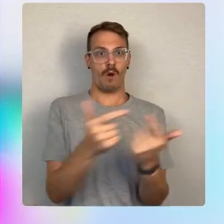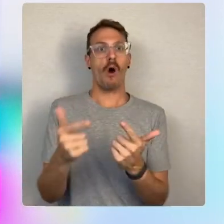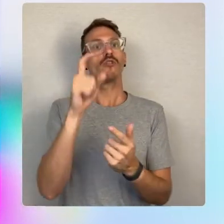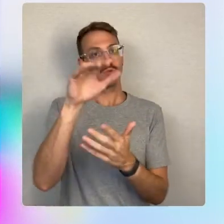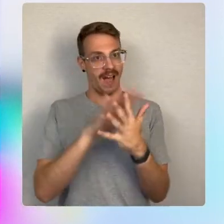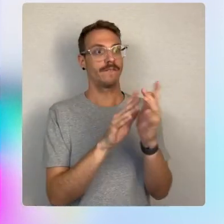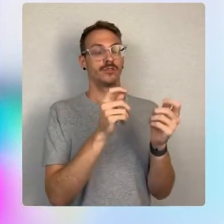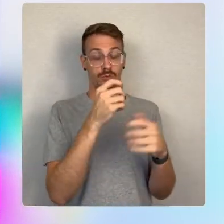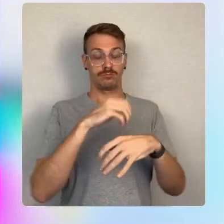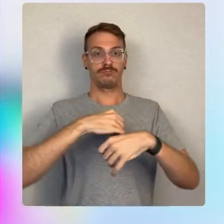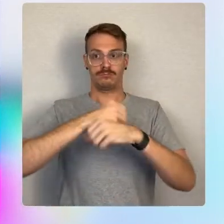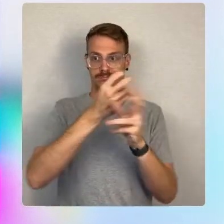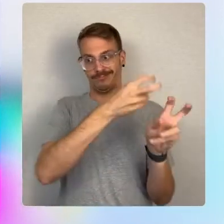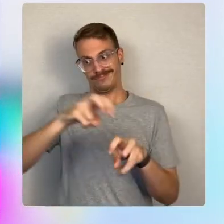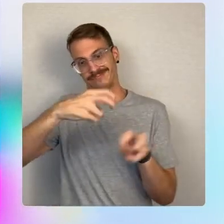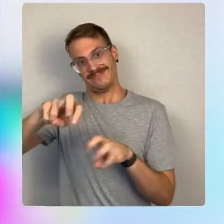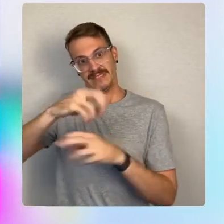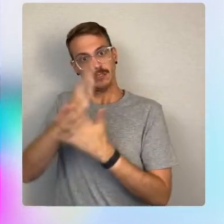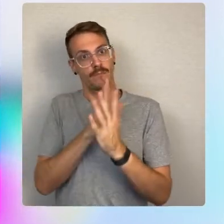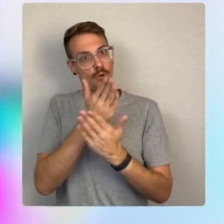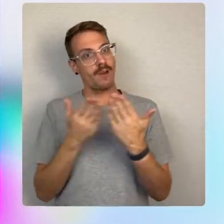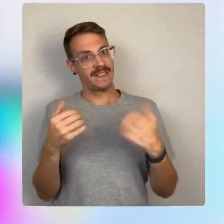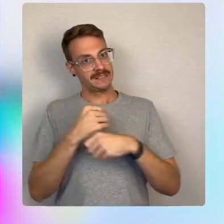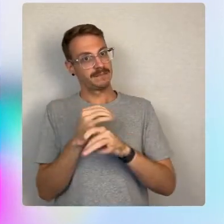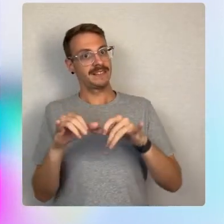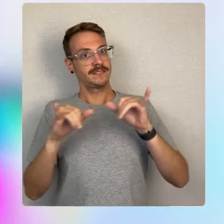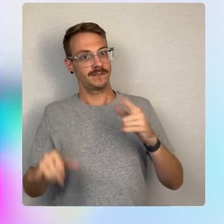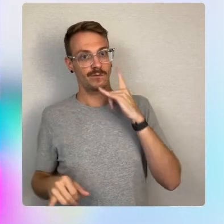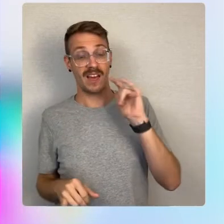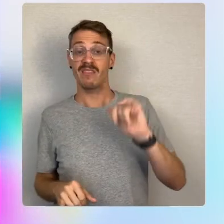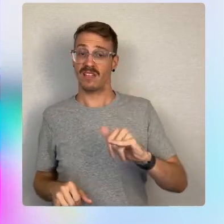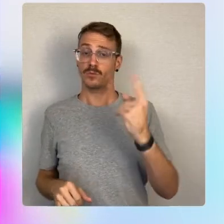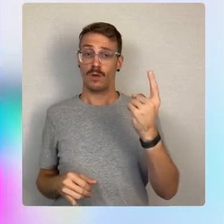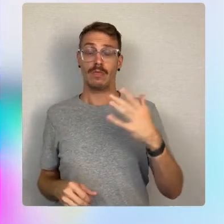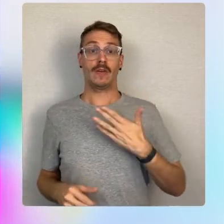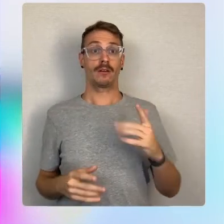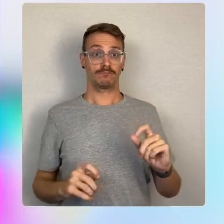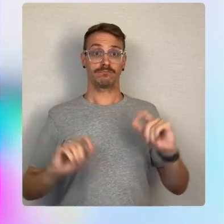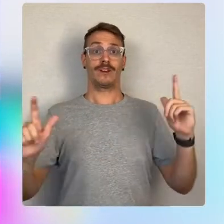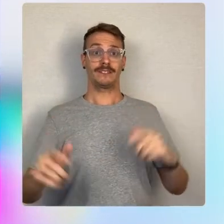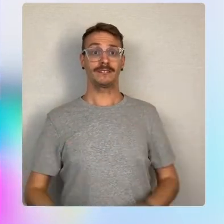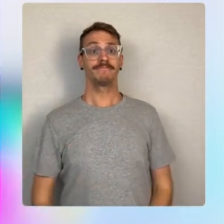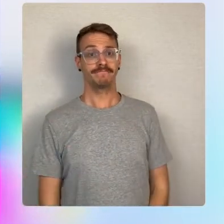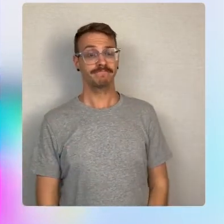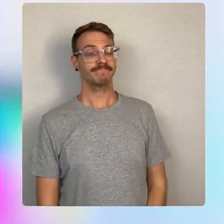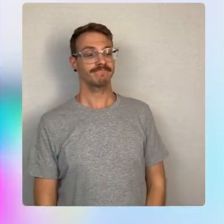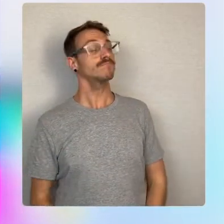and make a system for that. So that was one of the more surprising things. So we've heard from some developers